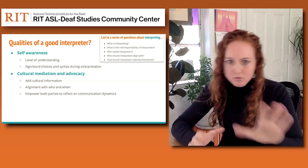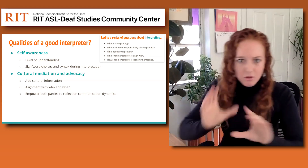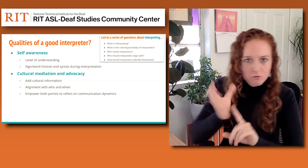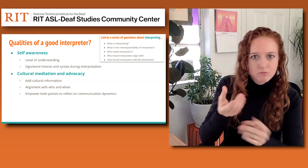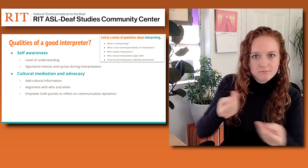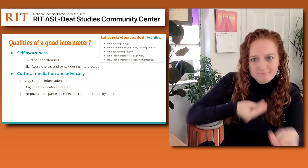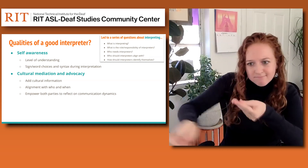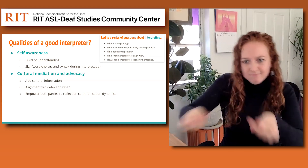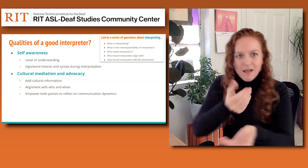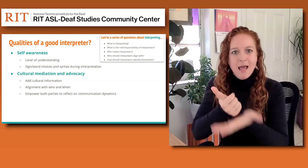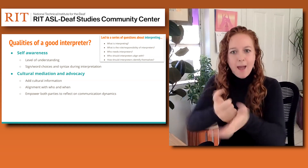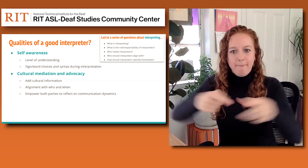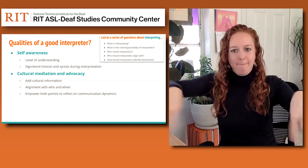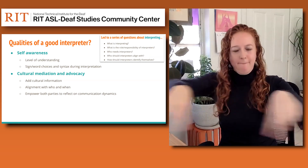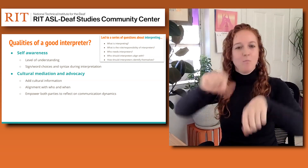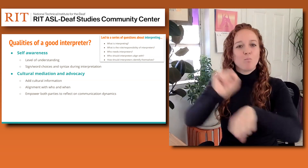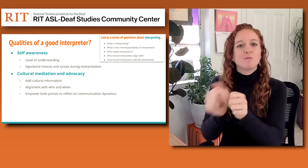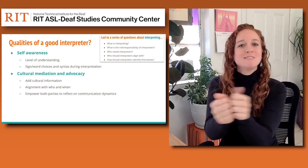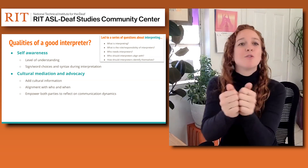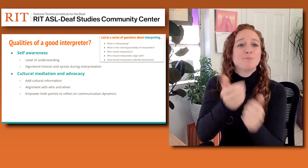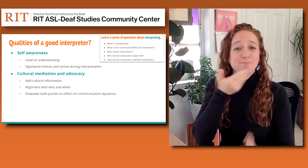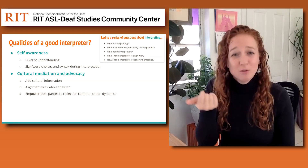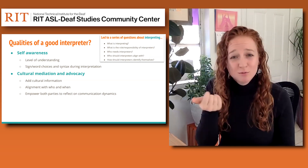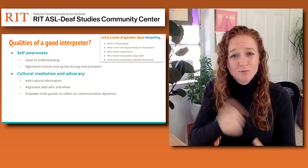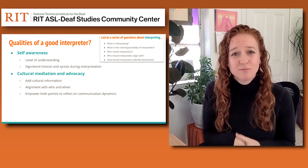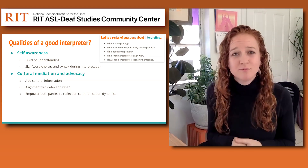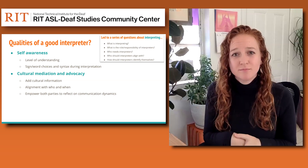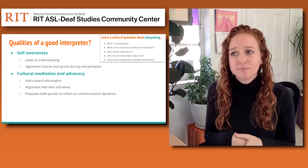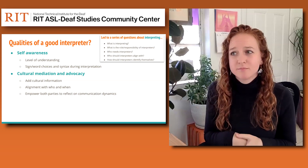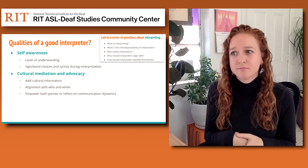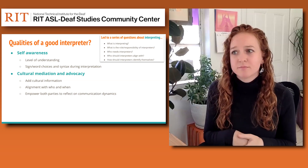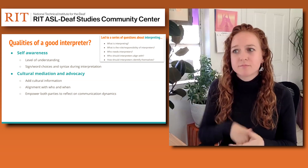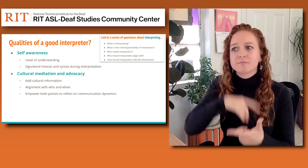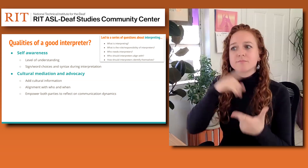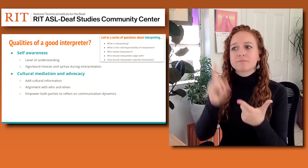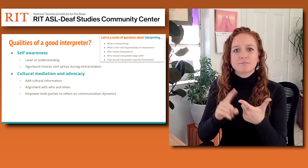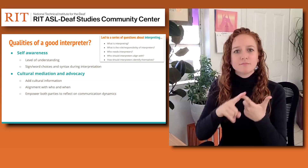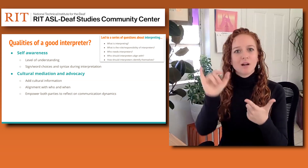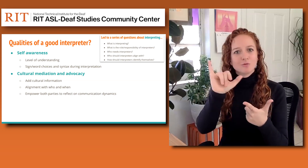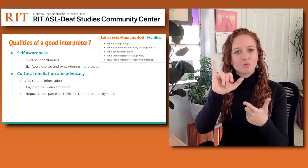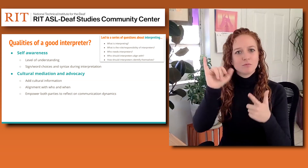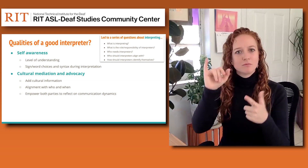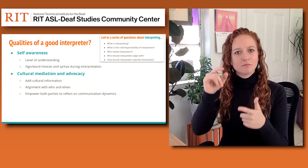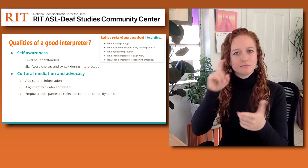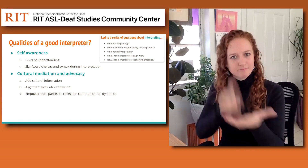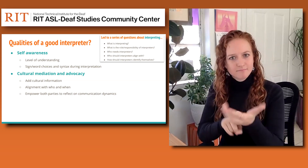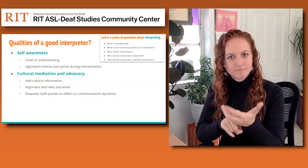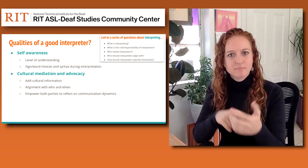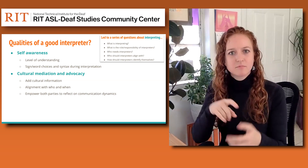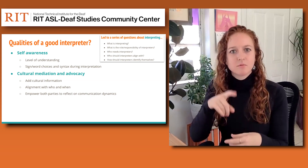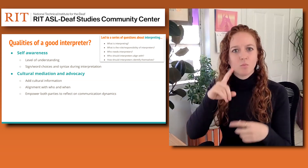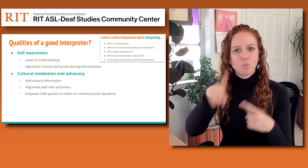for cultural mediation to help both groups work together in a more productive manner.